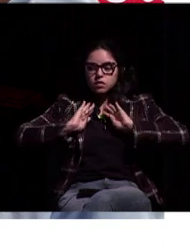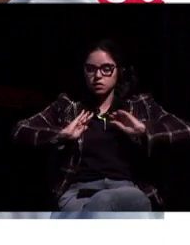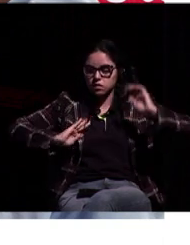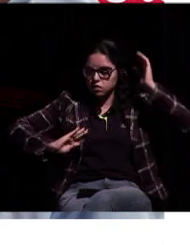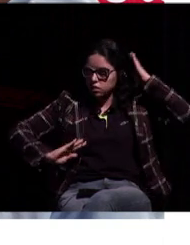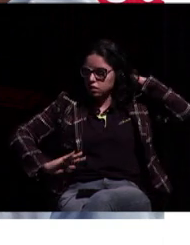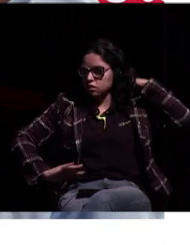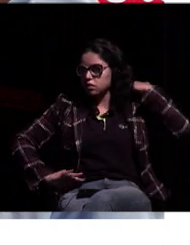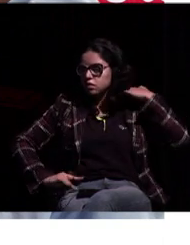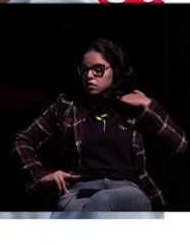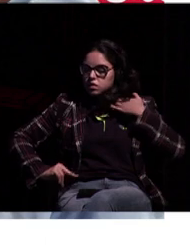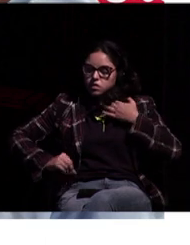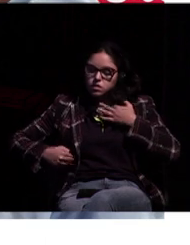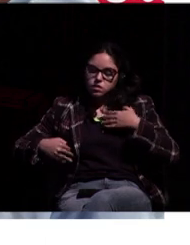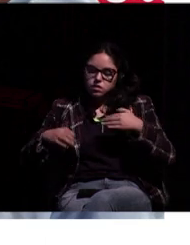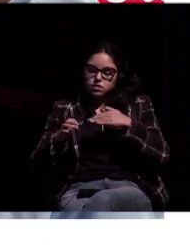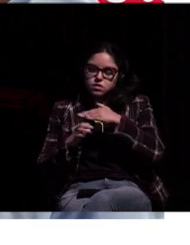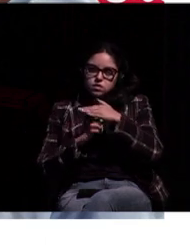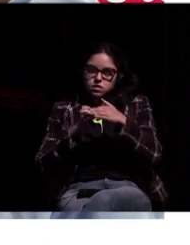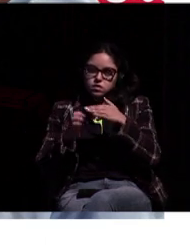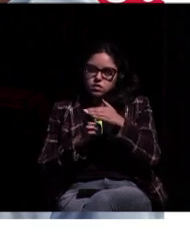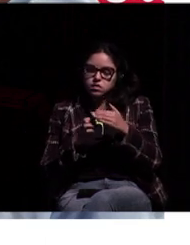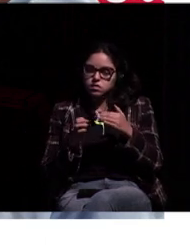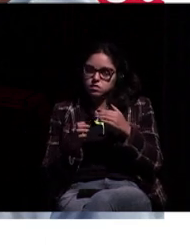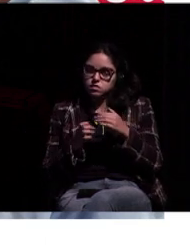and depreciate the value of labor? What they basically seek